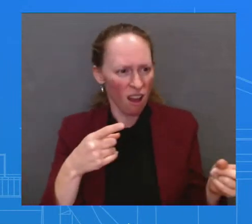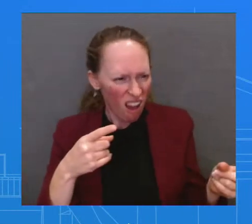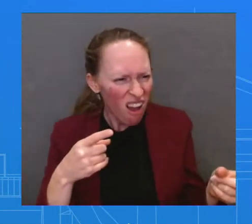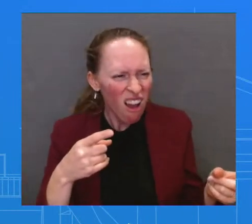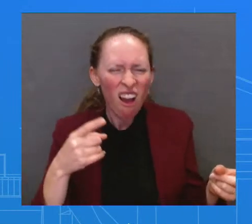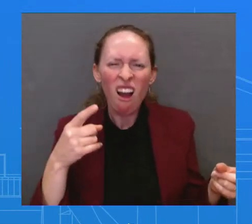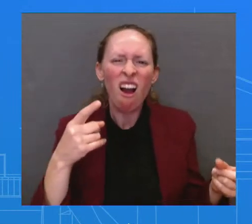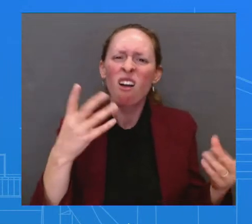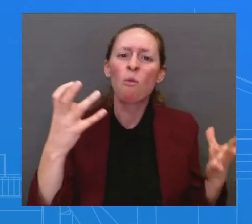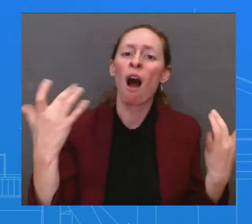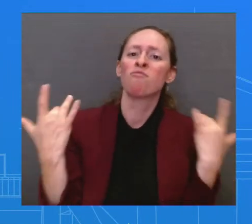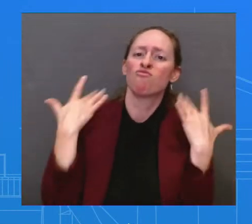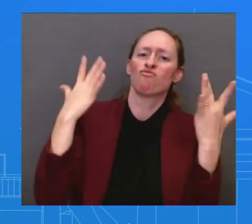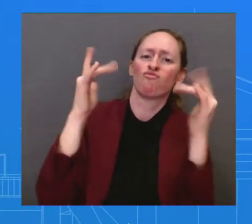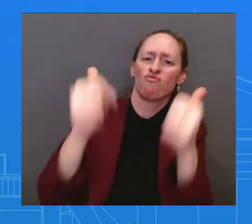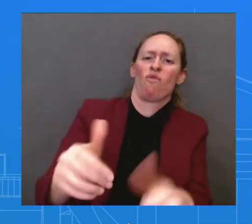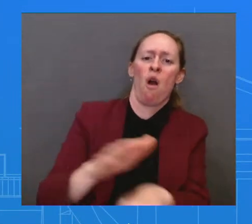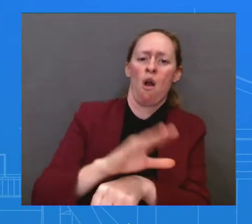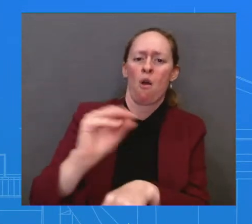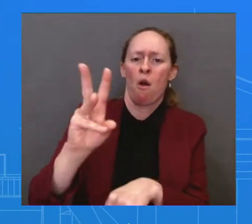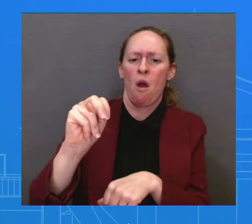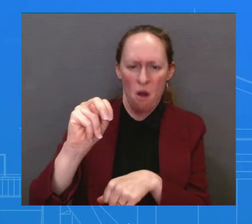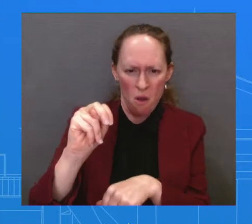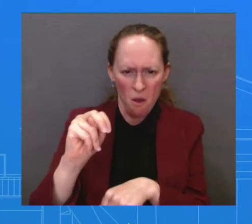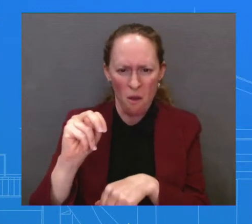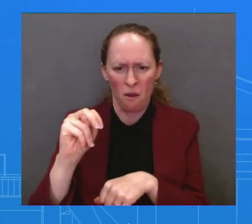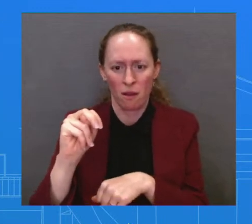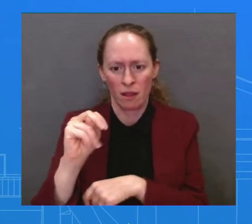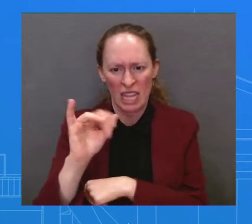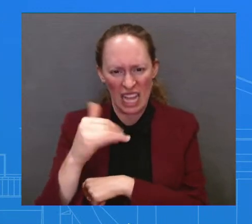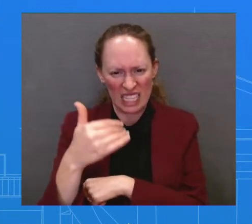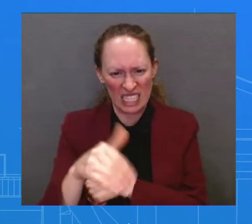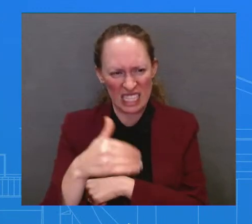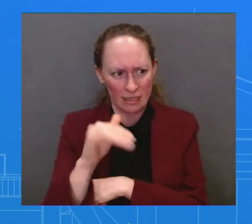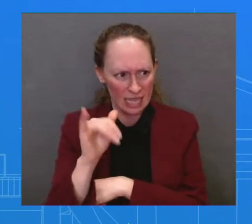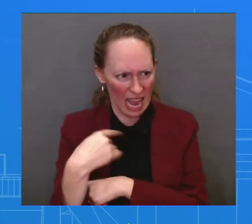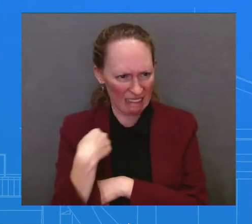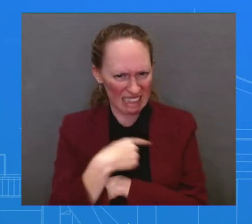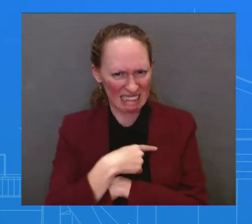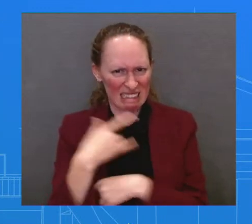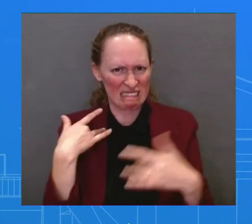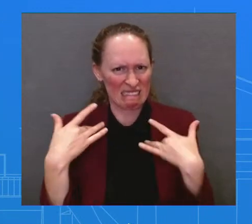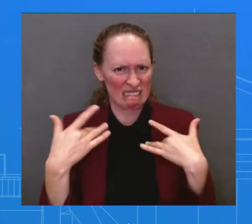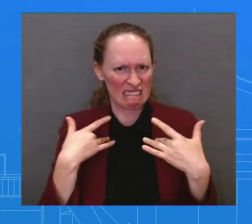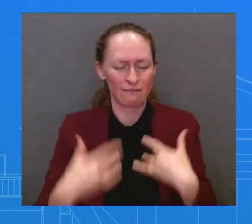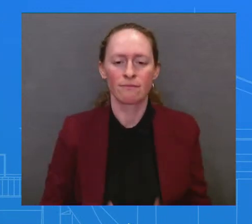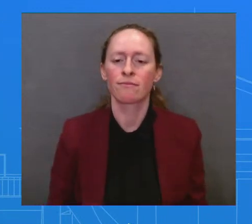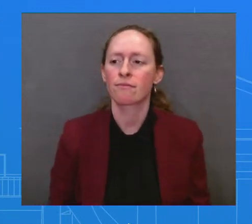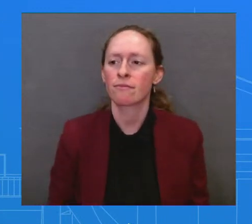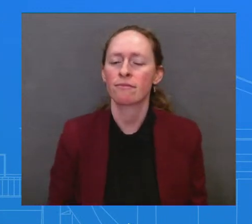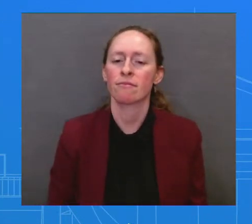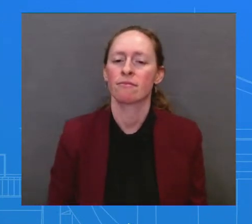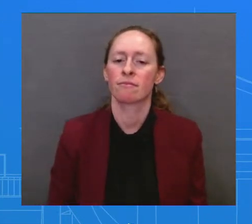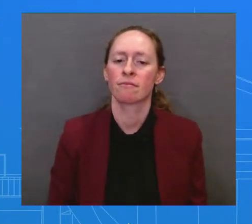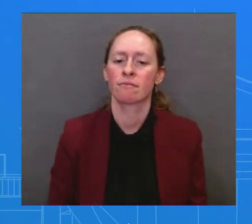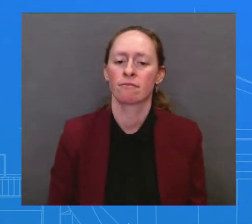And so, the President is going to continue to be committed, make sure we do this in a humane way, make sure that we do this in a safe and orderly fashion.